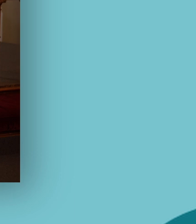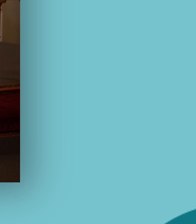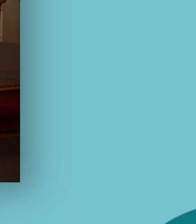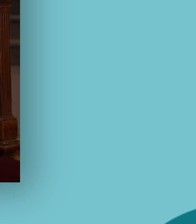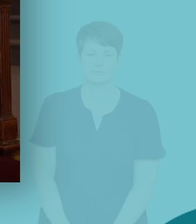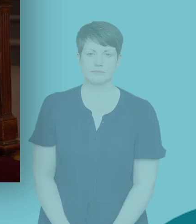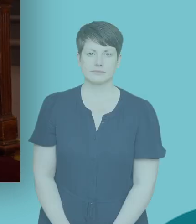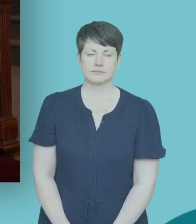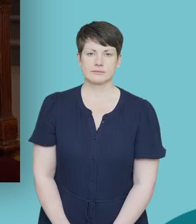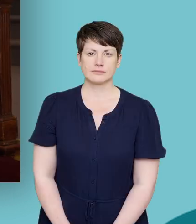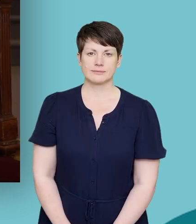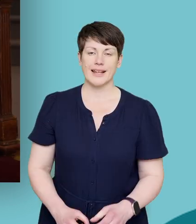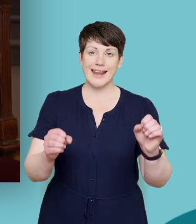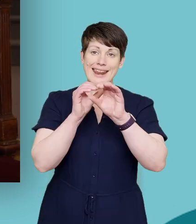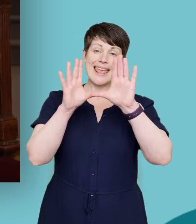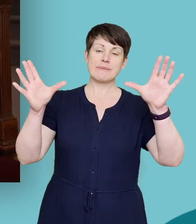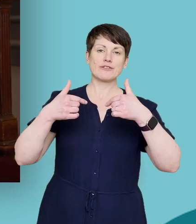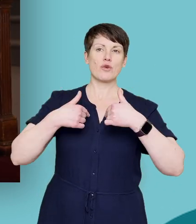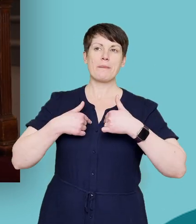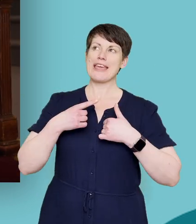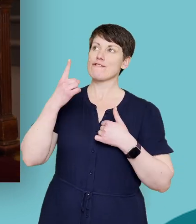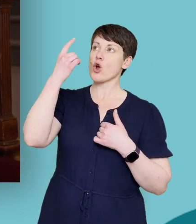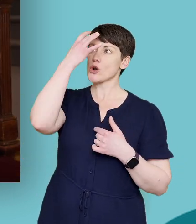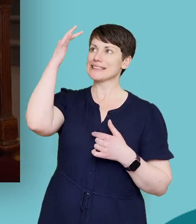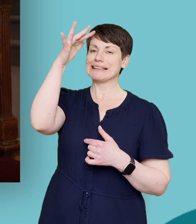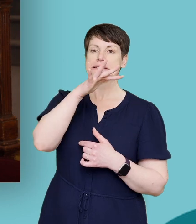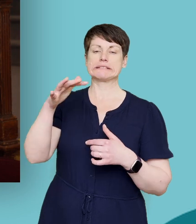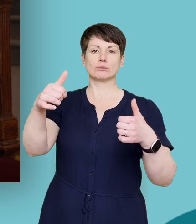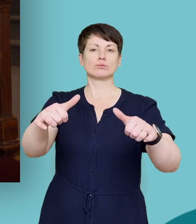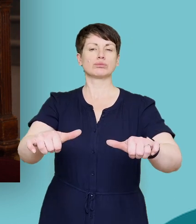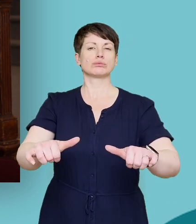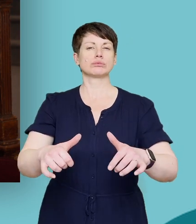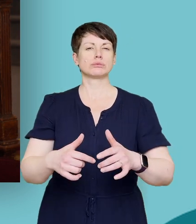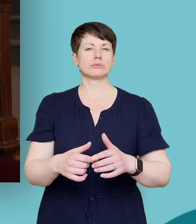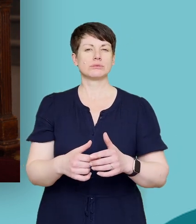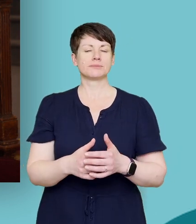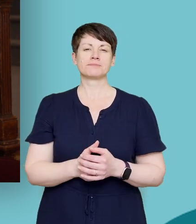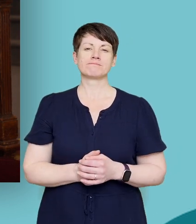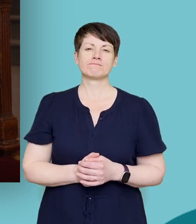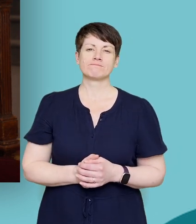An image for me of God's Kingdom is probably a picture that is probably rife, even